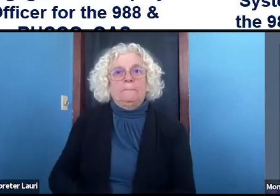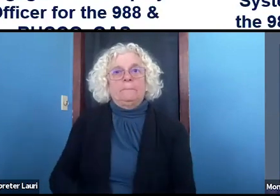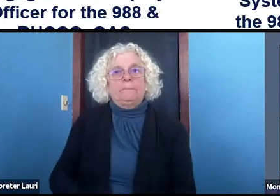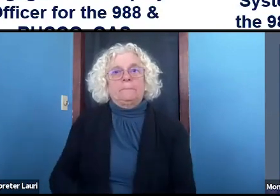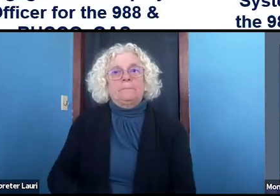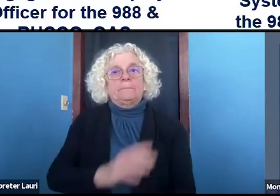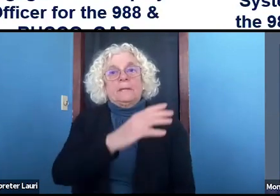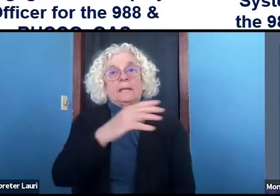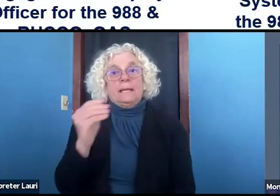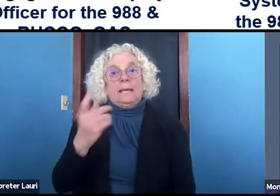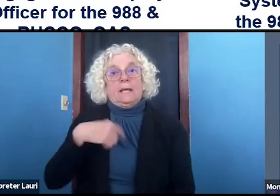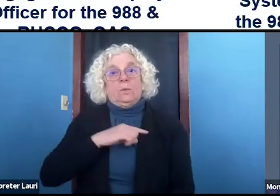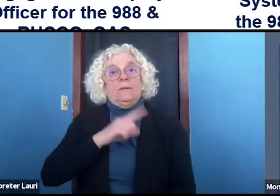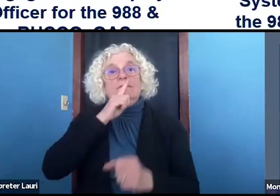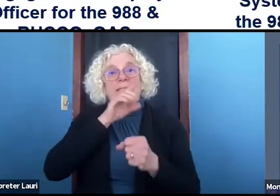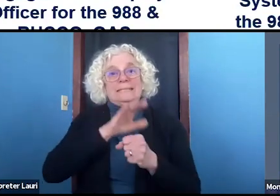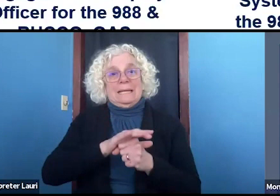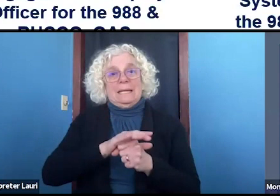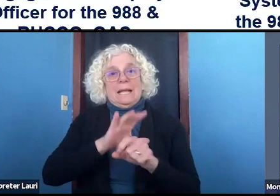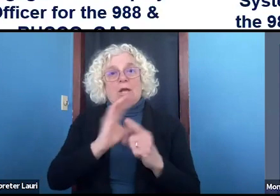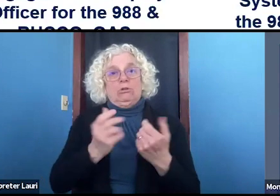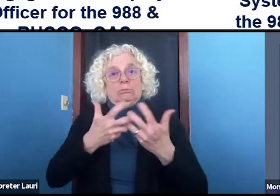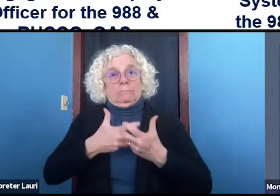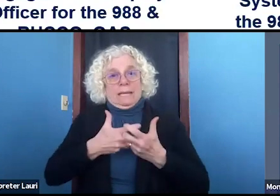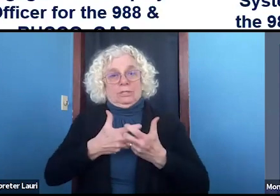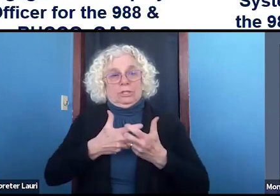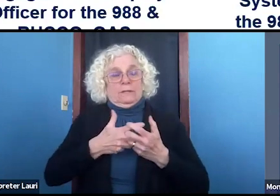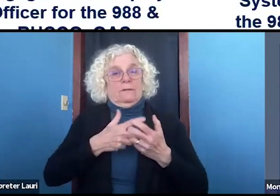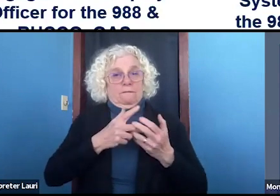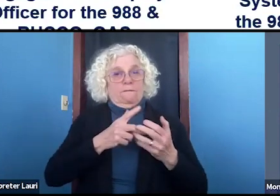and culturally competent services for American Indians and Alaska Natives.